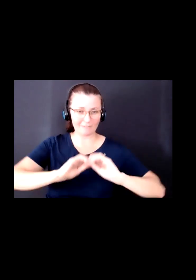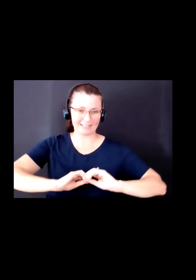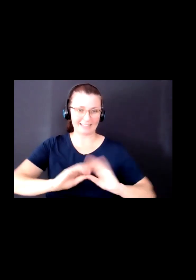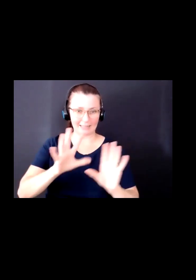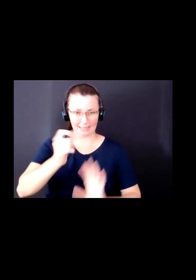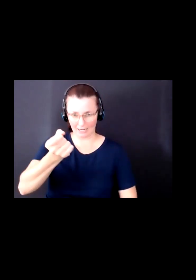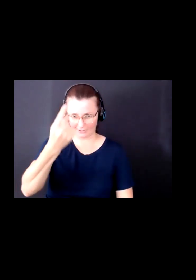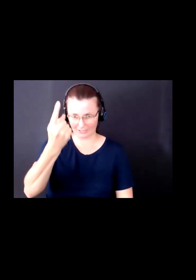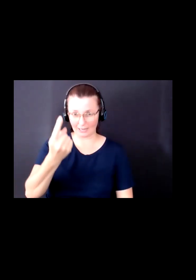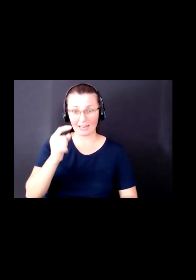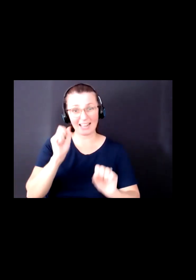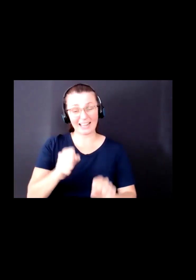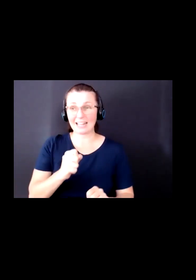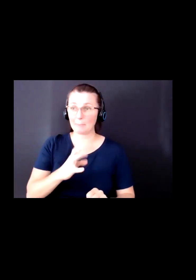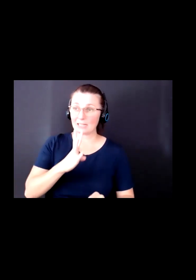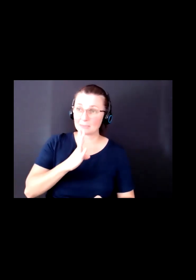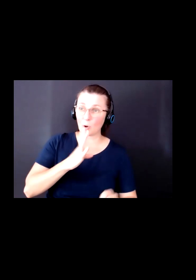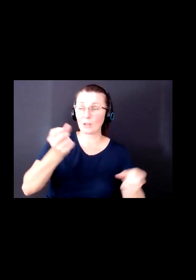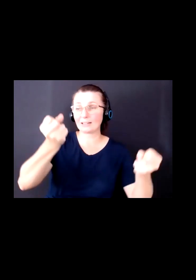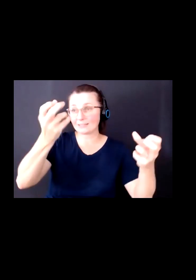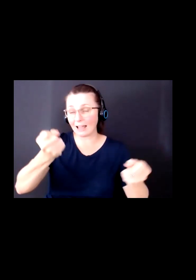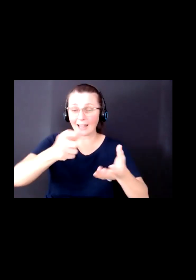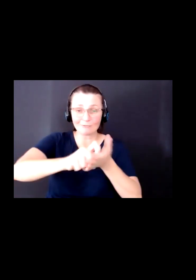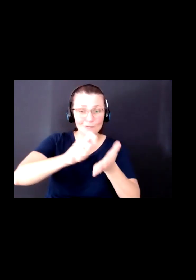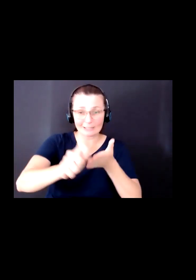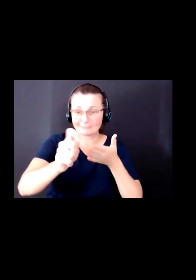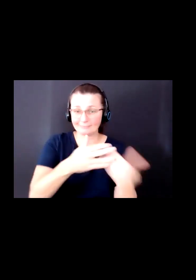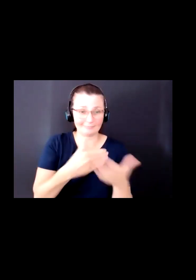otherwise . Okay, and so we know some people with